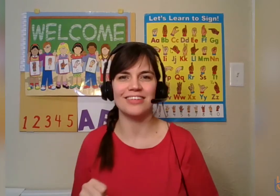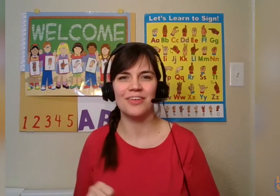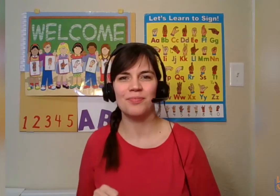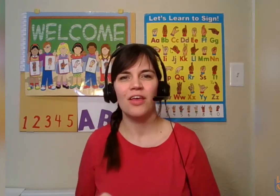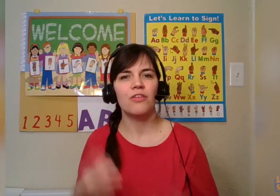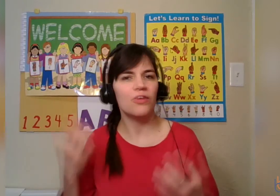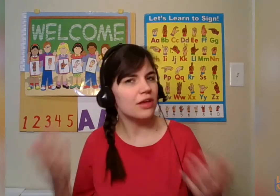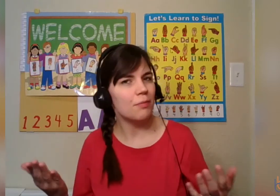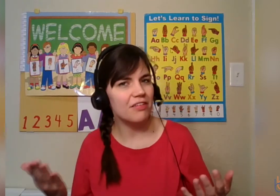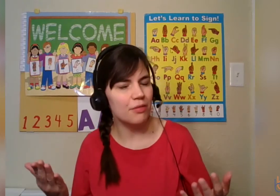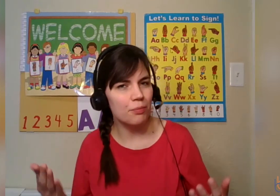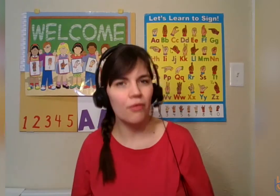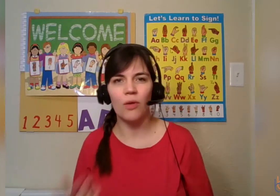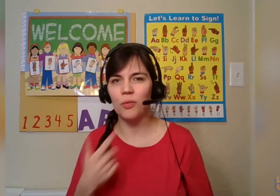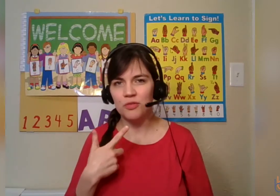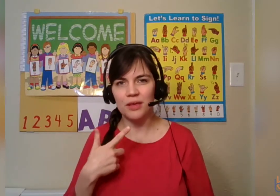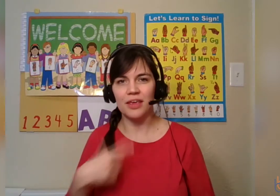So to keep it simple while we're speaking,